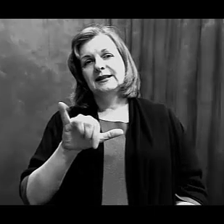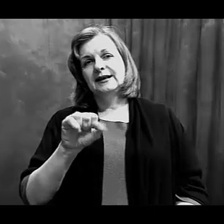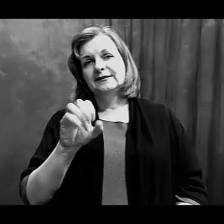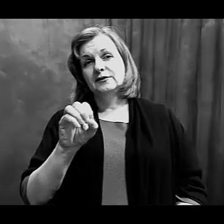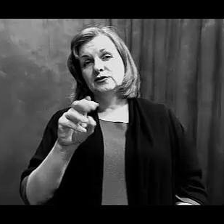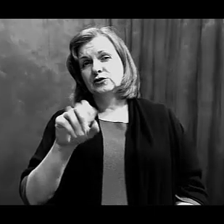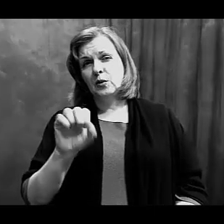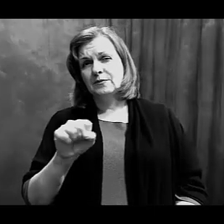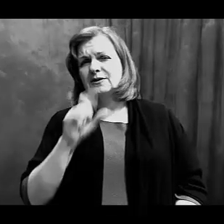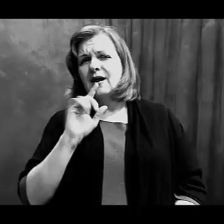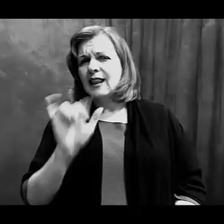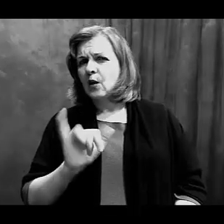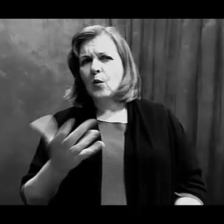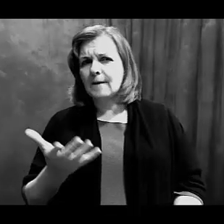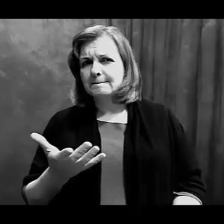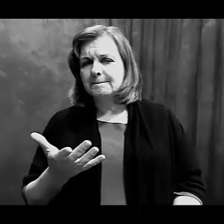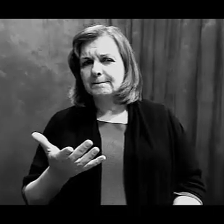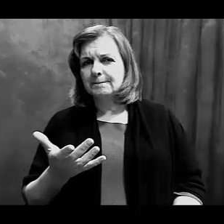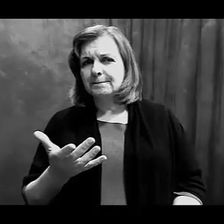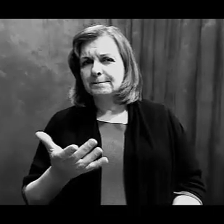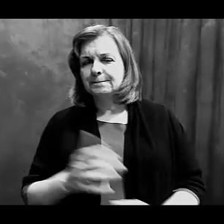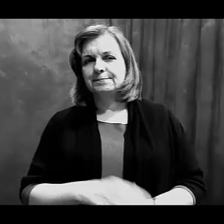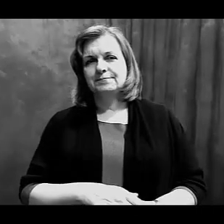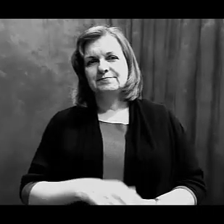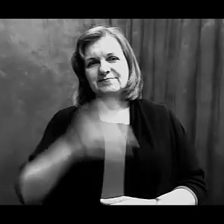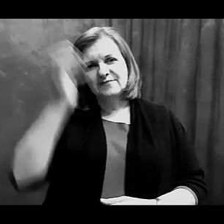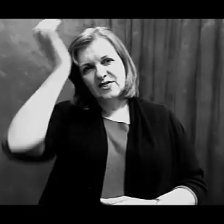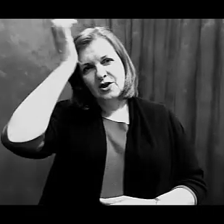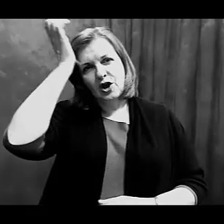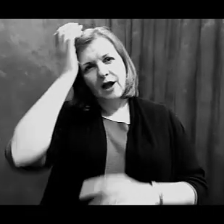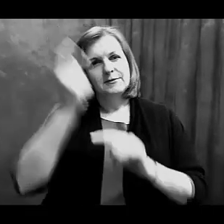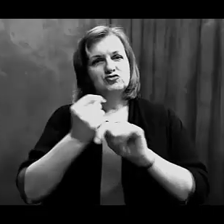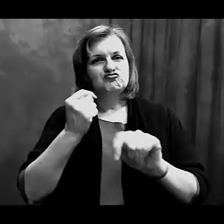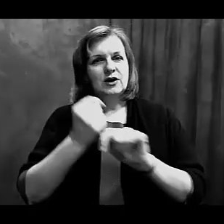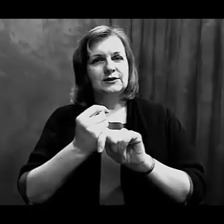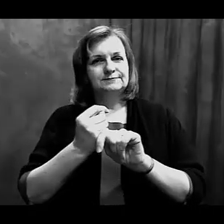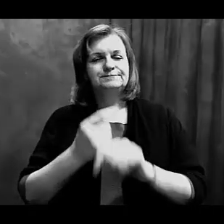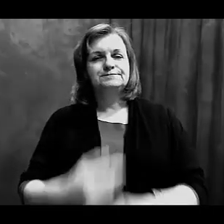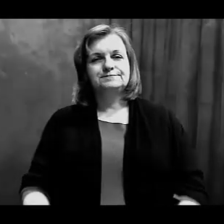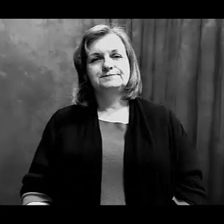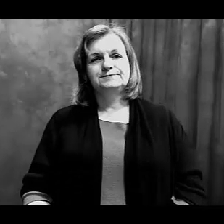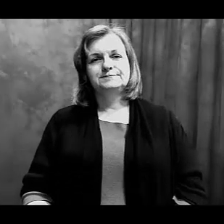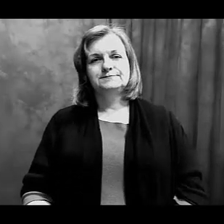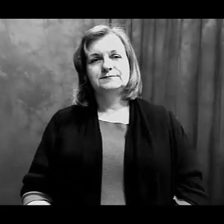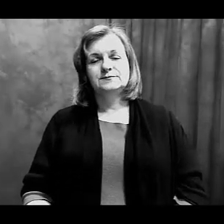lysosomes we said were what? the garbage trucks